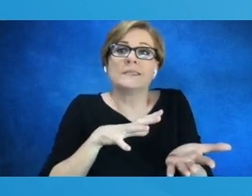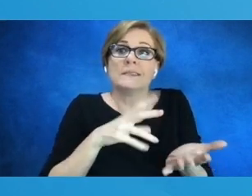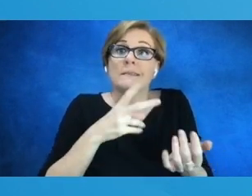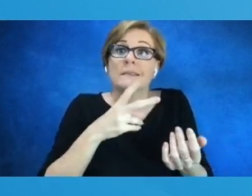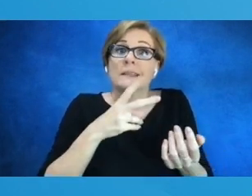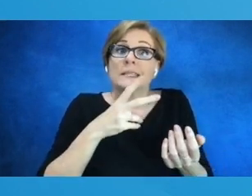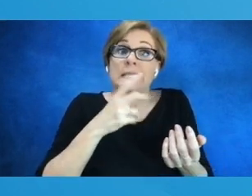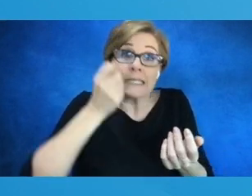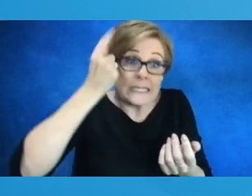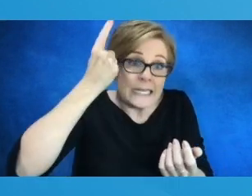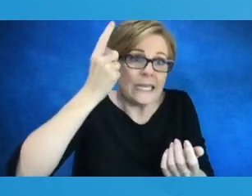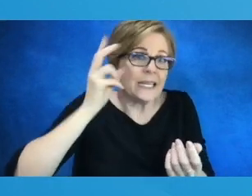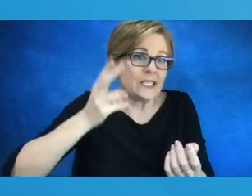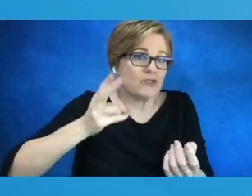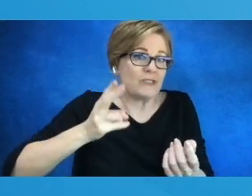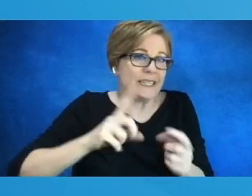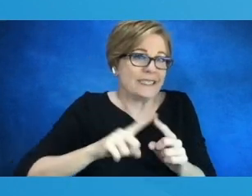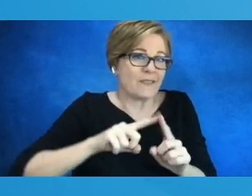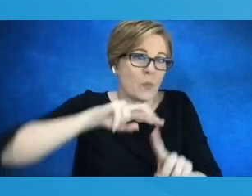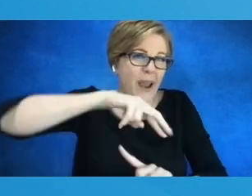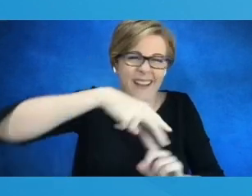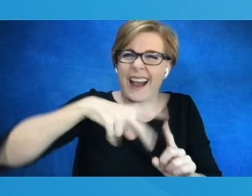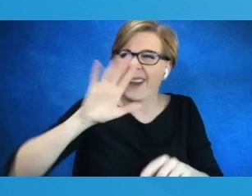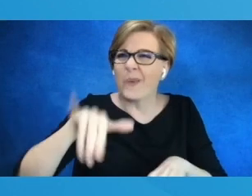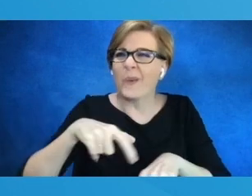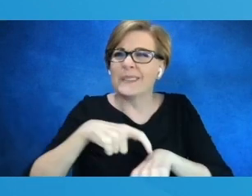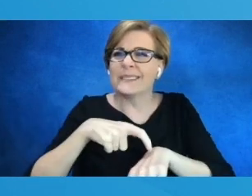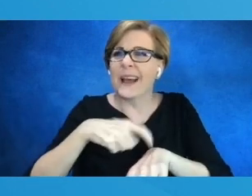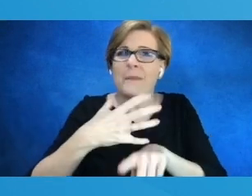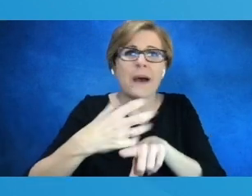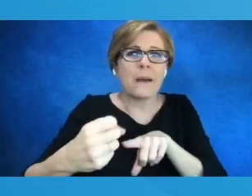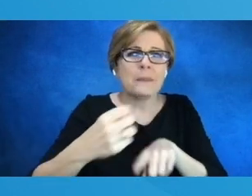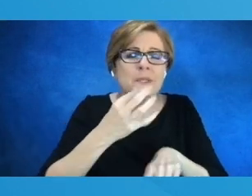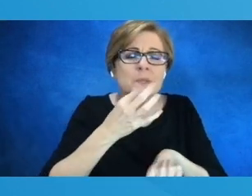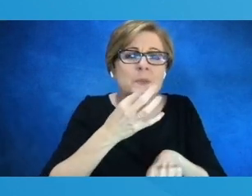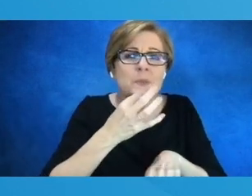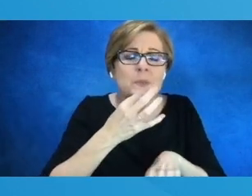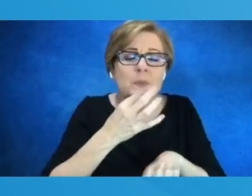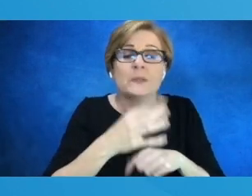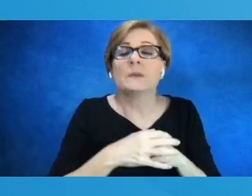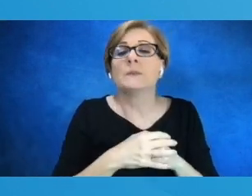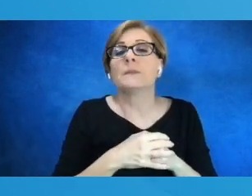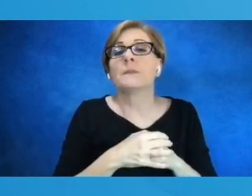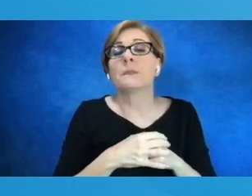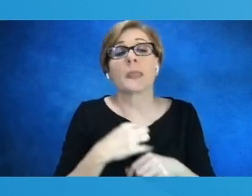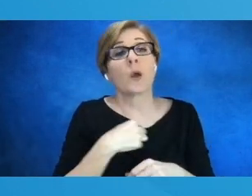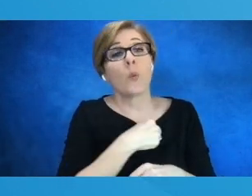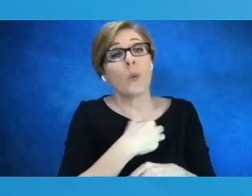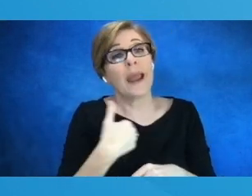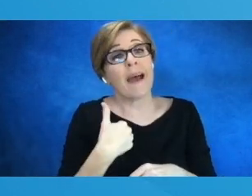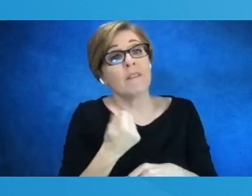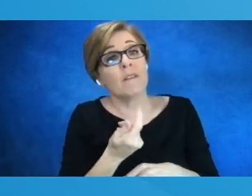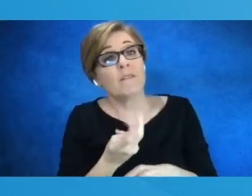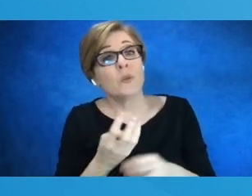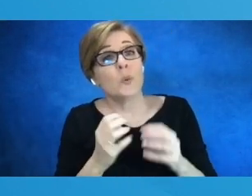I know that our time is just about up, but we do have a couple additional resources on